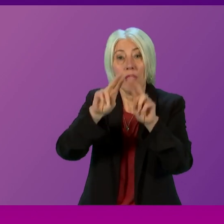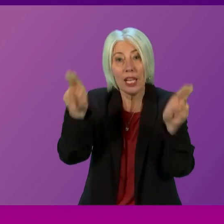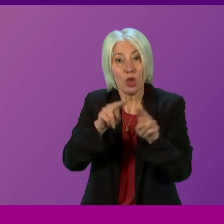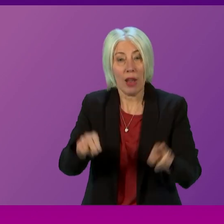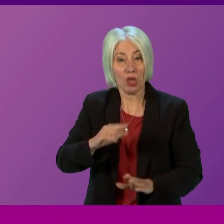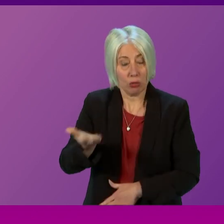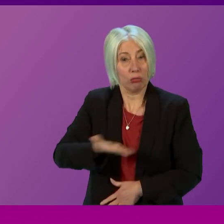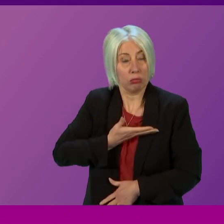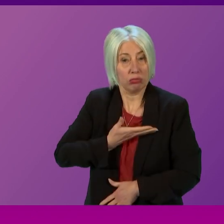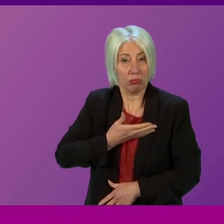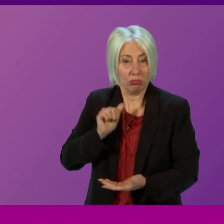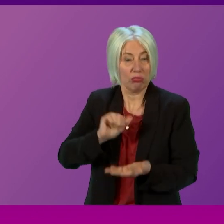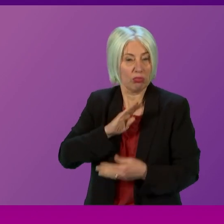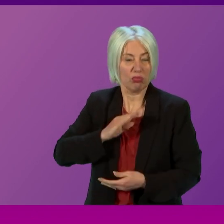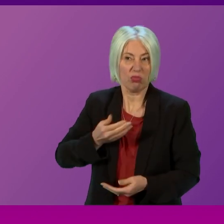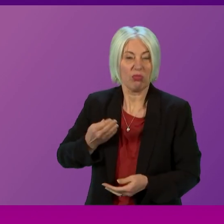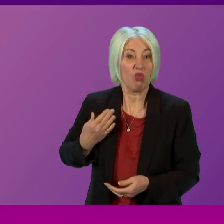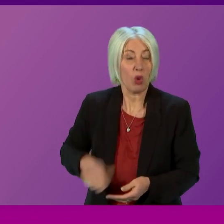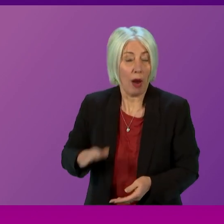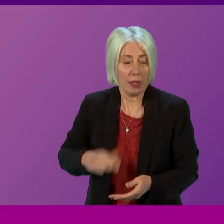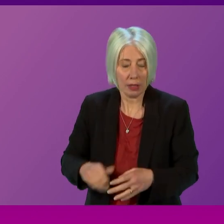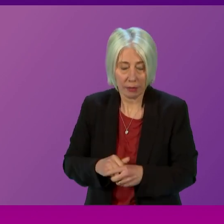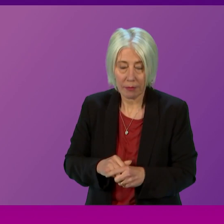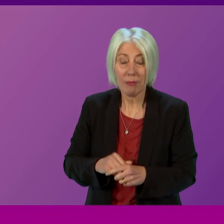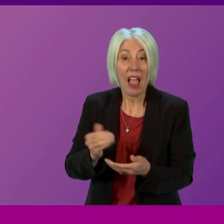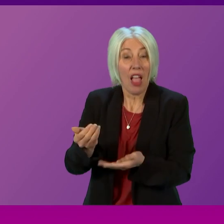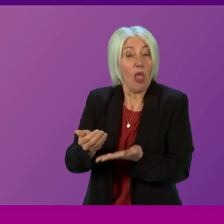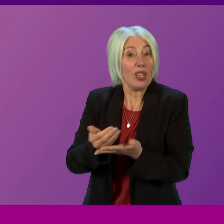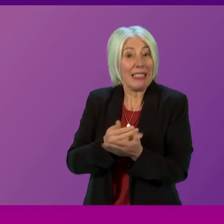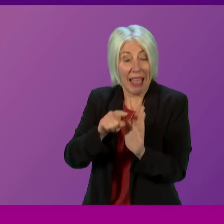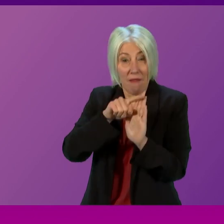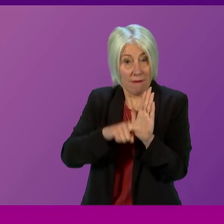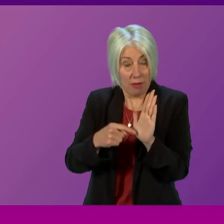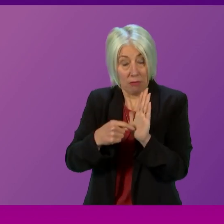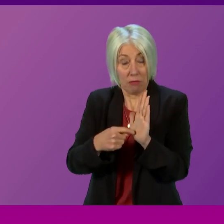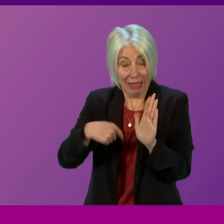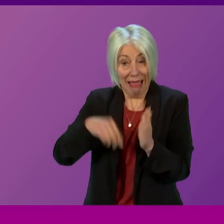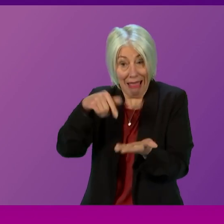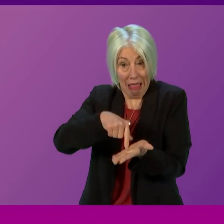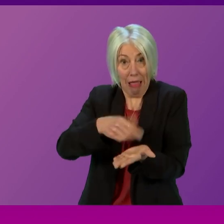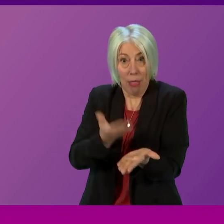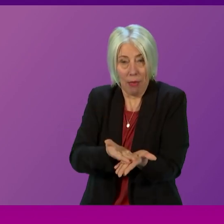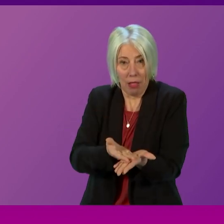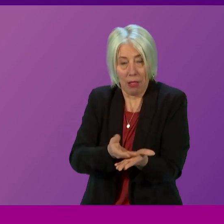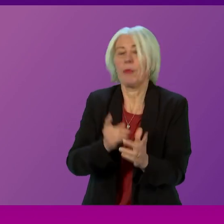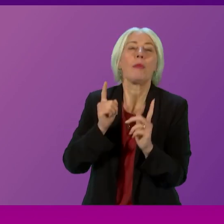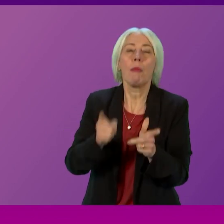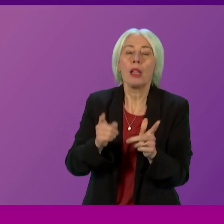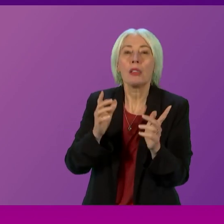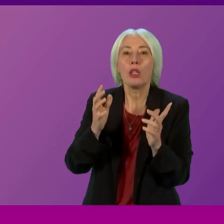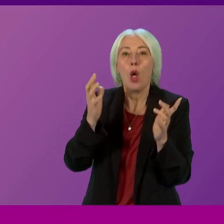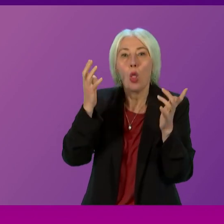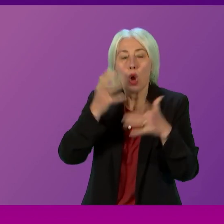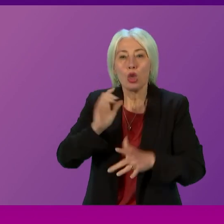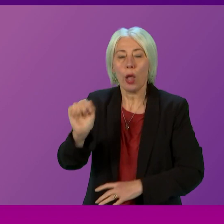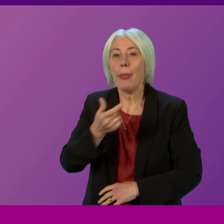There are significant safeguards in the bill. Of course, there are concerns that men may abuse